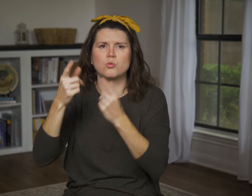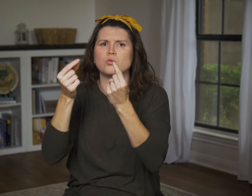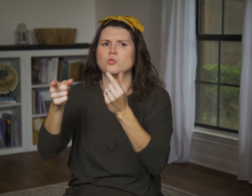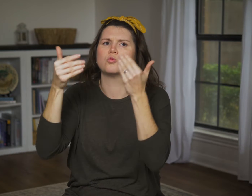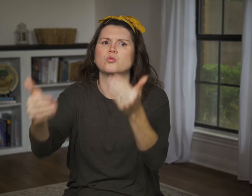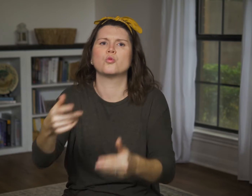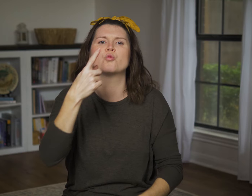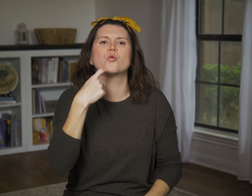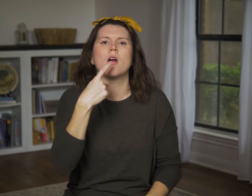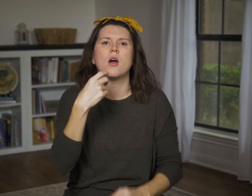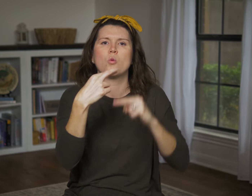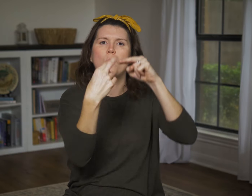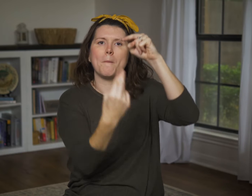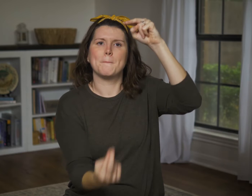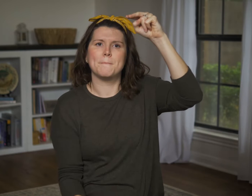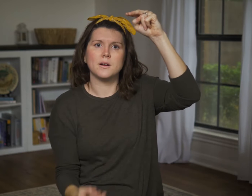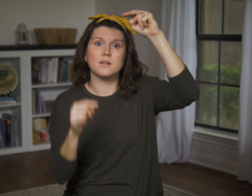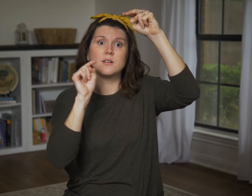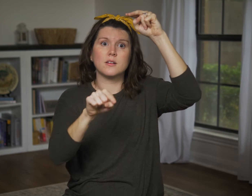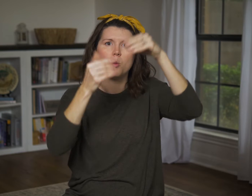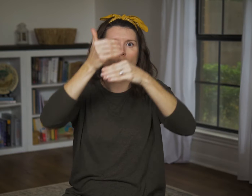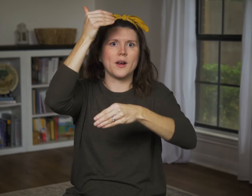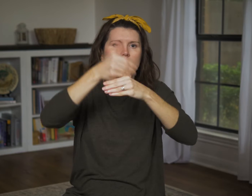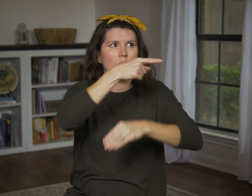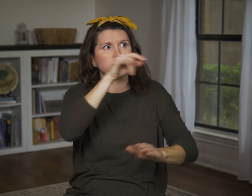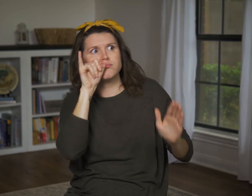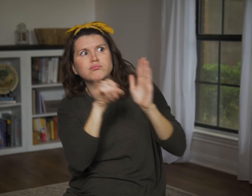she’ll throw a red rope out the window